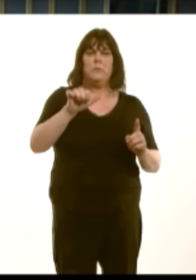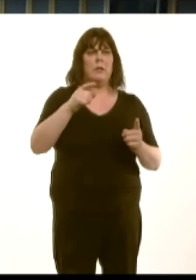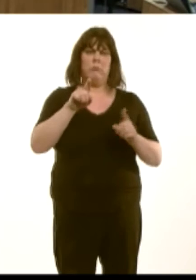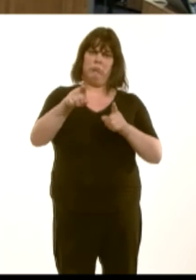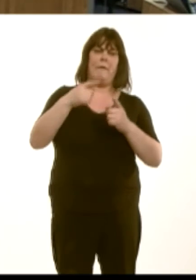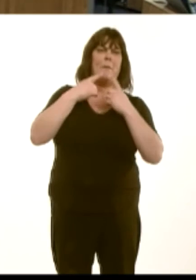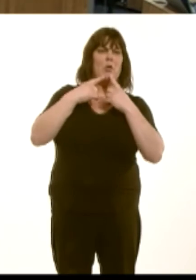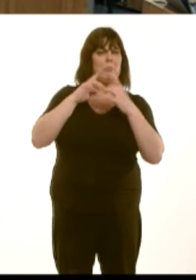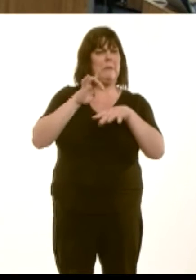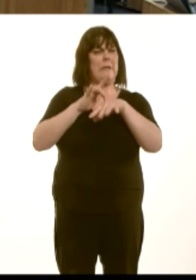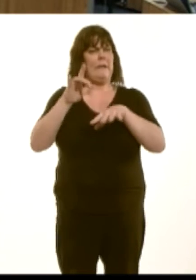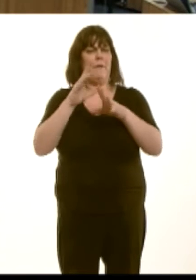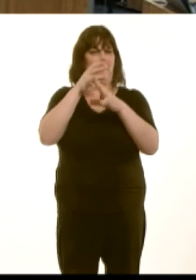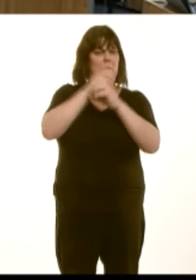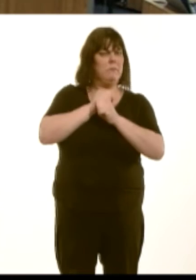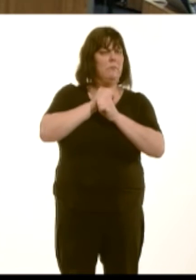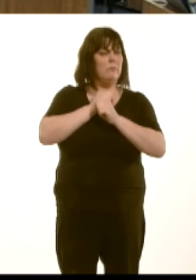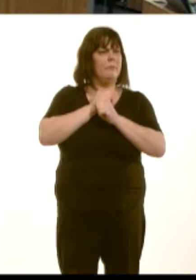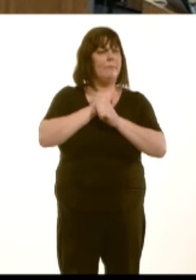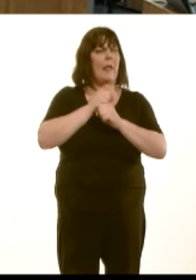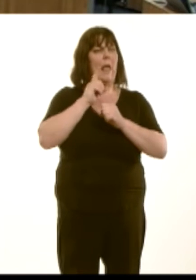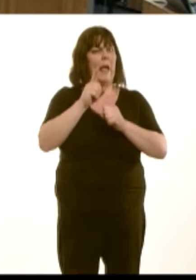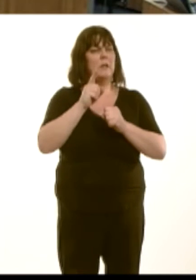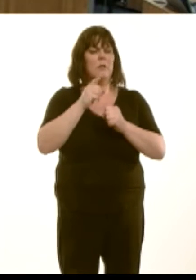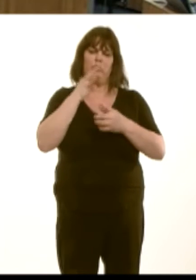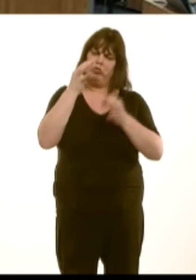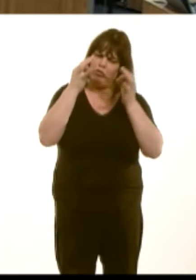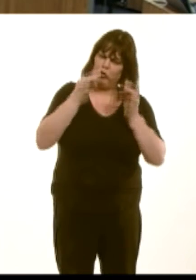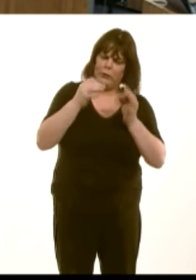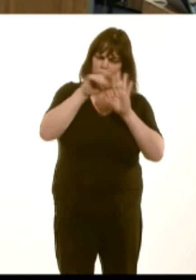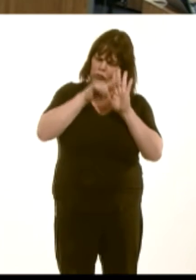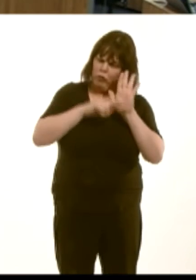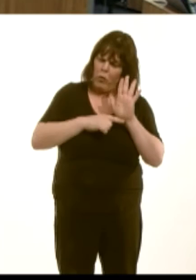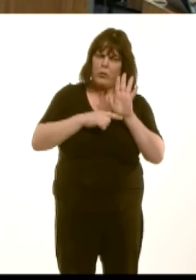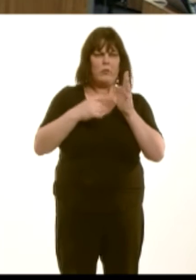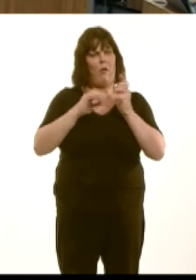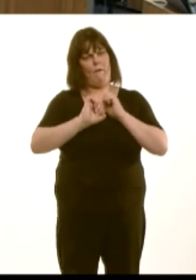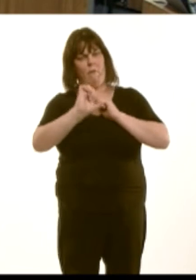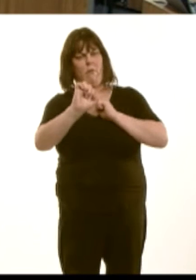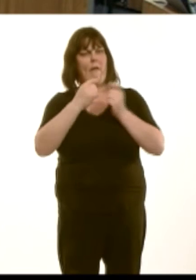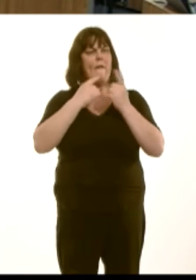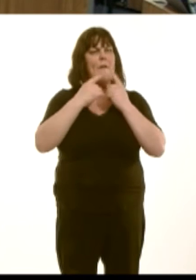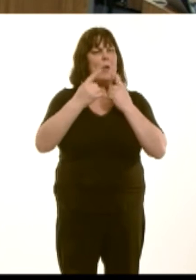and, as such, requires organisations to apply strict controls on the use of patient medical information.